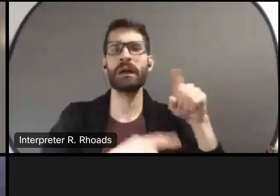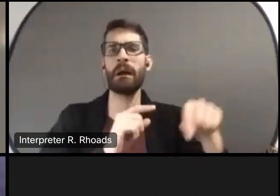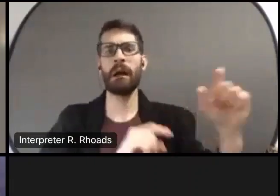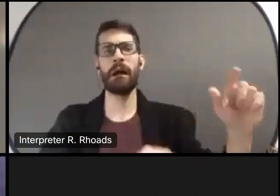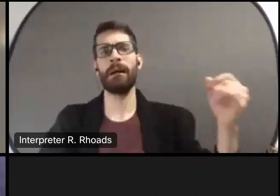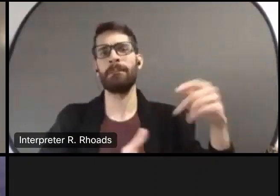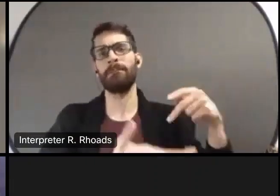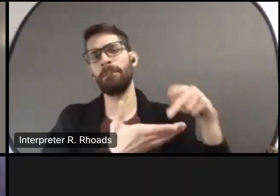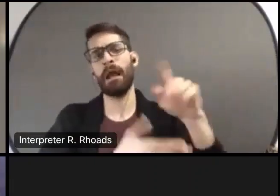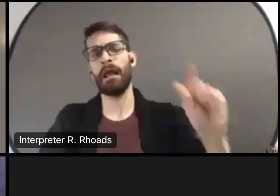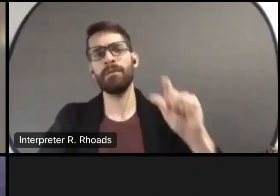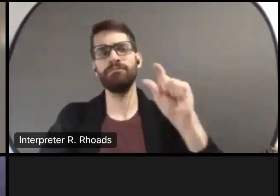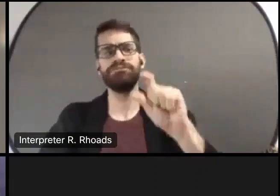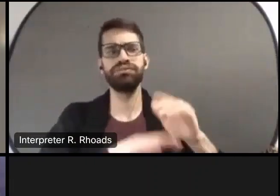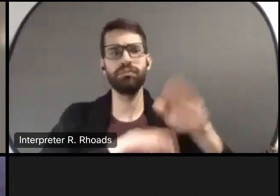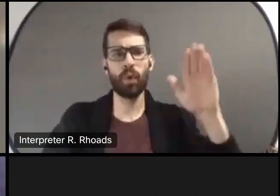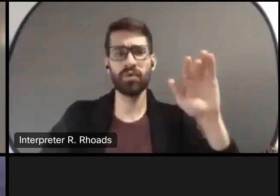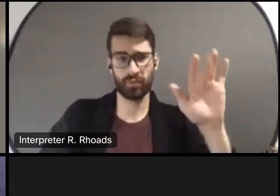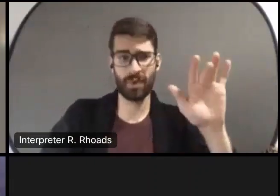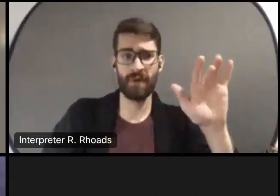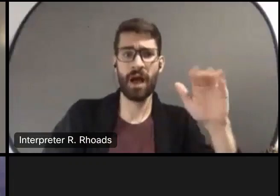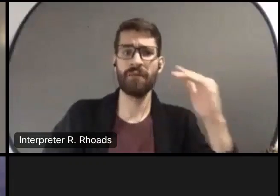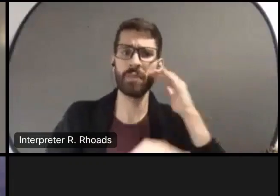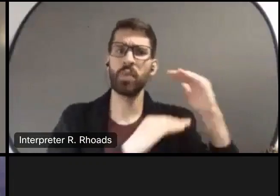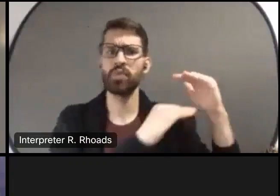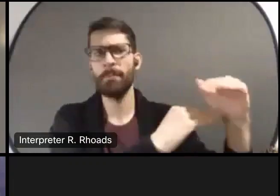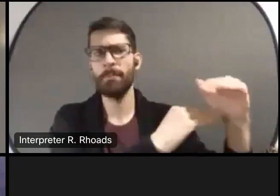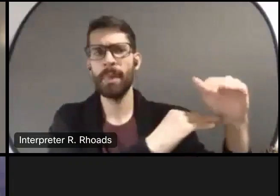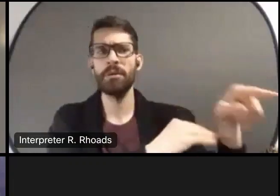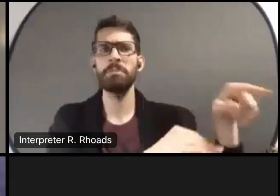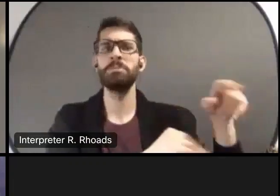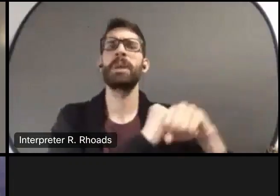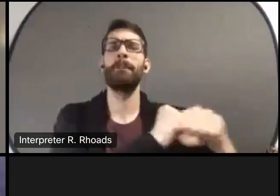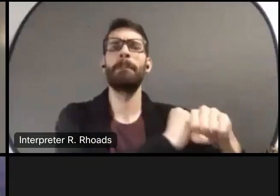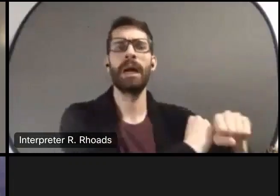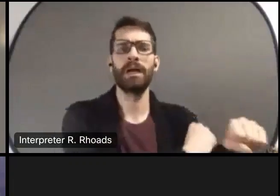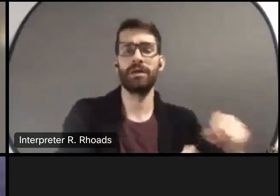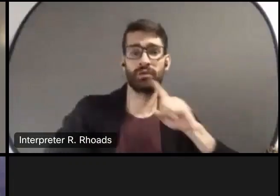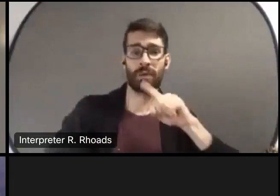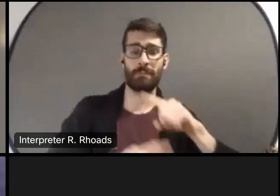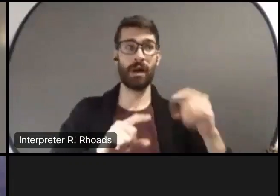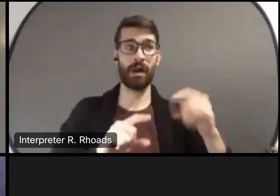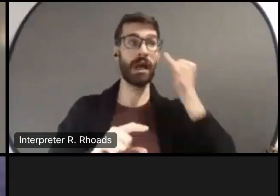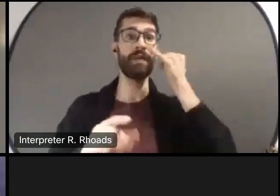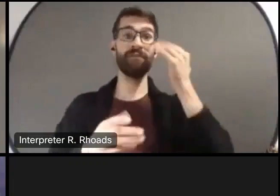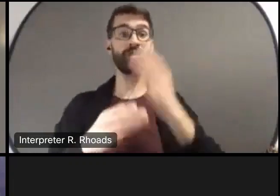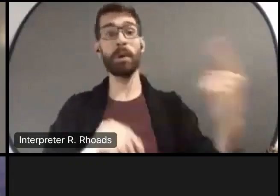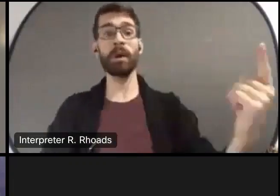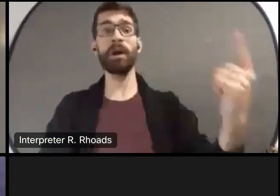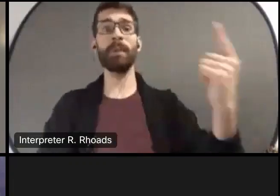okay, but during our time, and if somebody wants to donate anything, is that allowable?